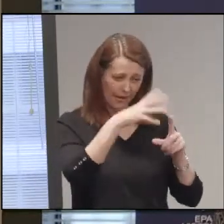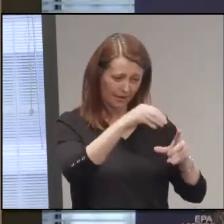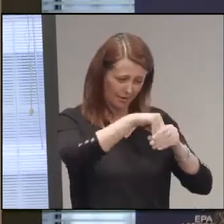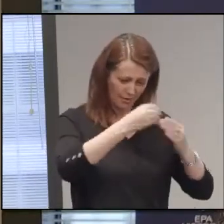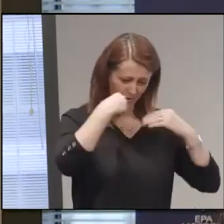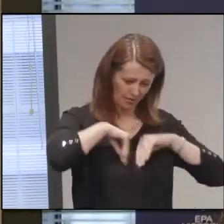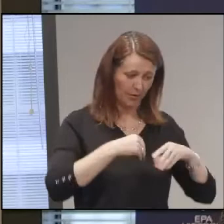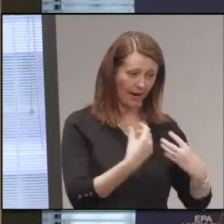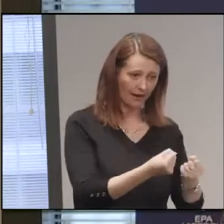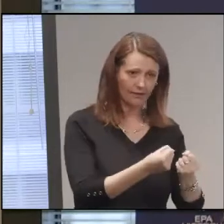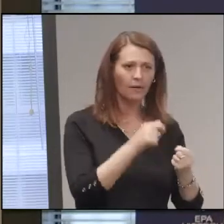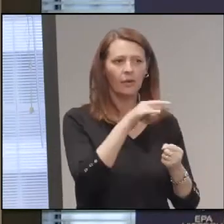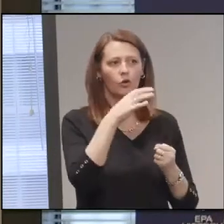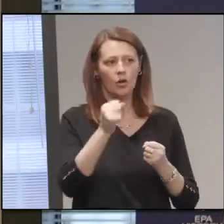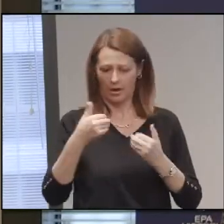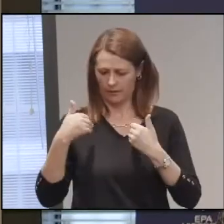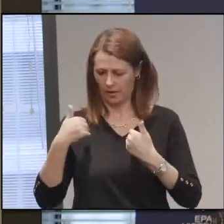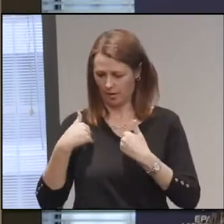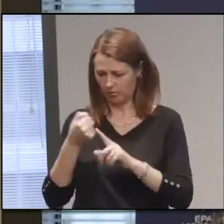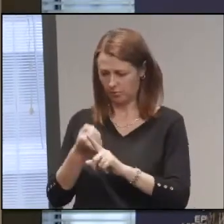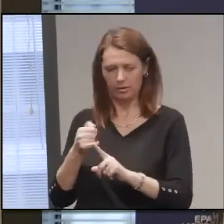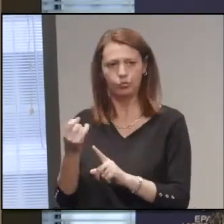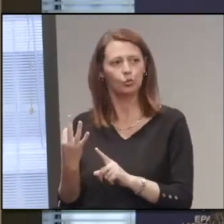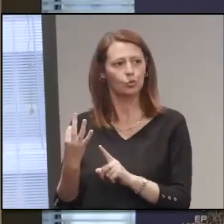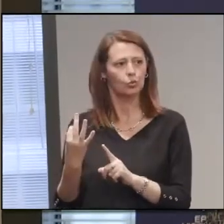don't have the health outcome of interest. So, we also need to